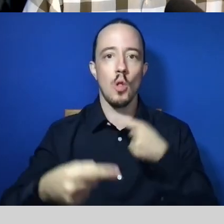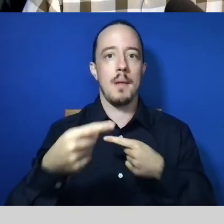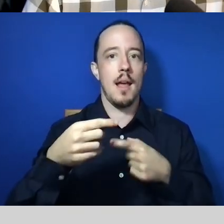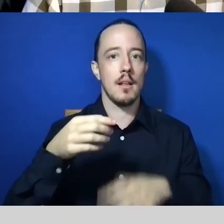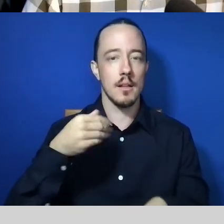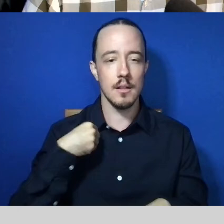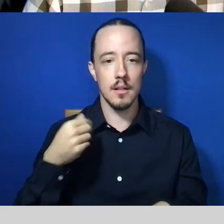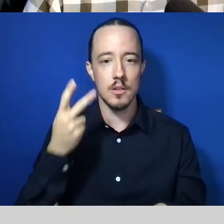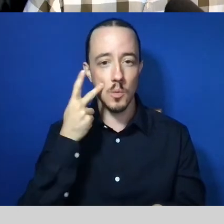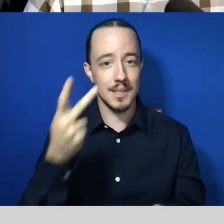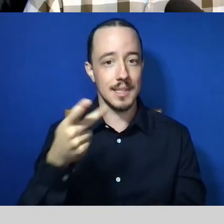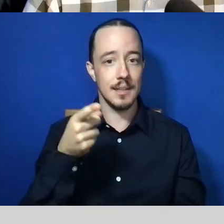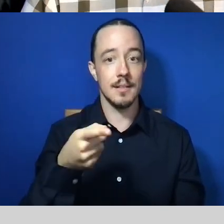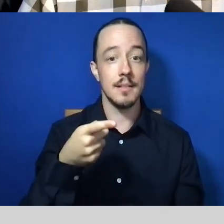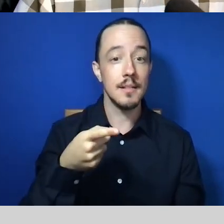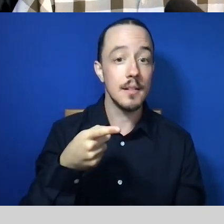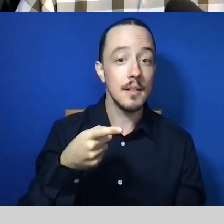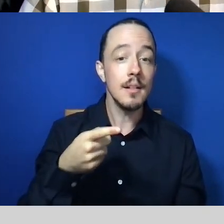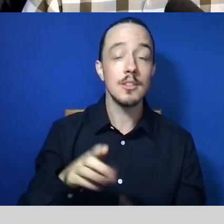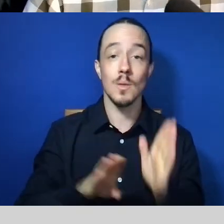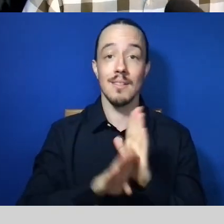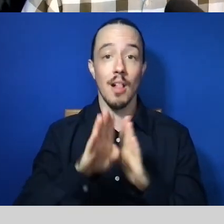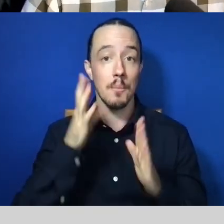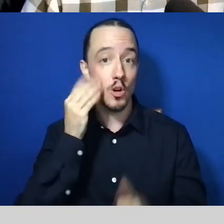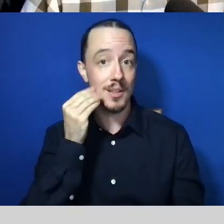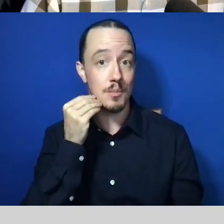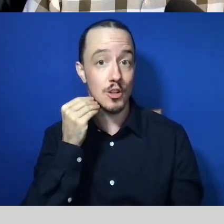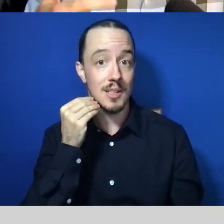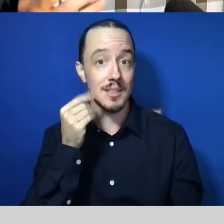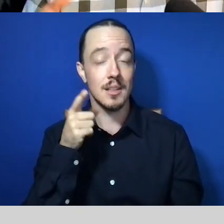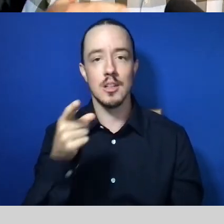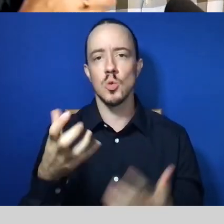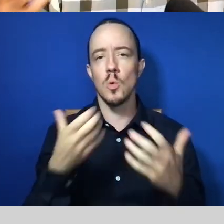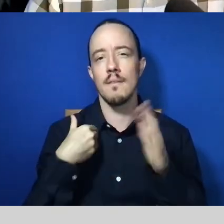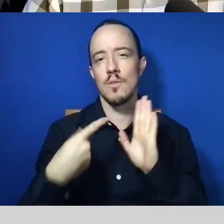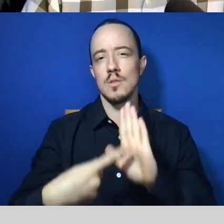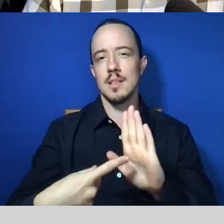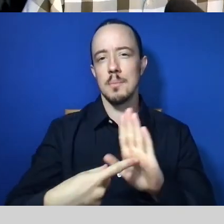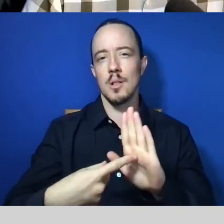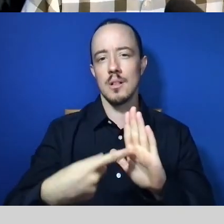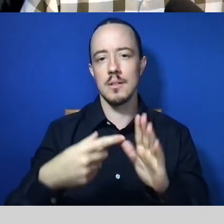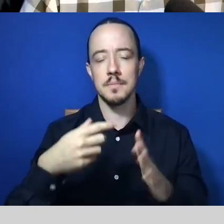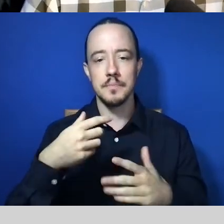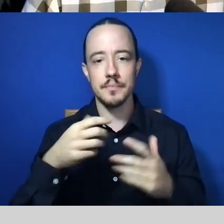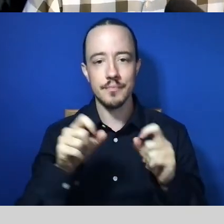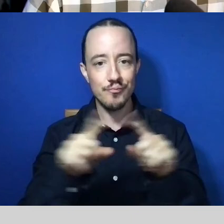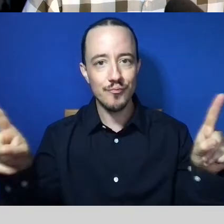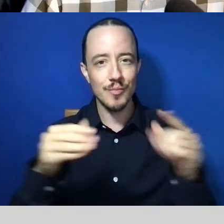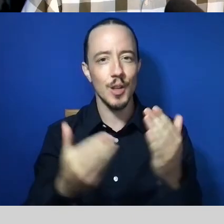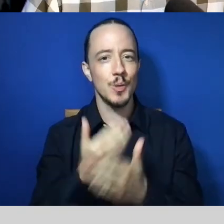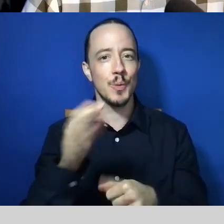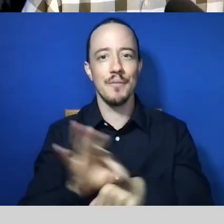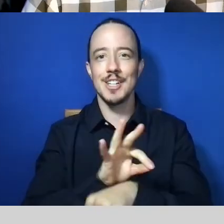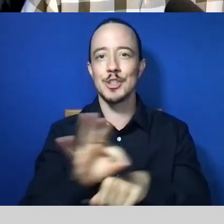When we're looking at this developer experience and you wanted to, for example, rolling out new features, obviously goes to the CodePipeline.